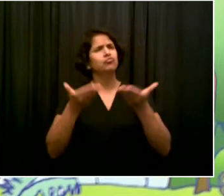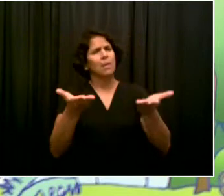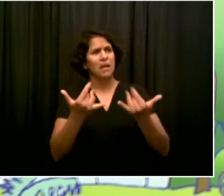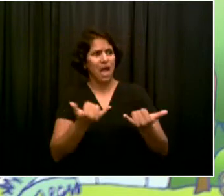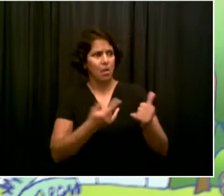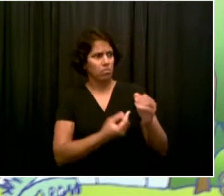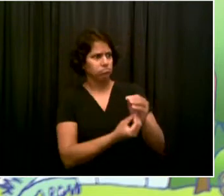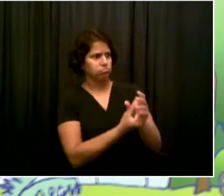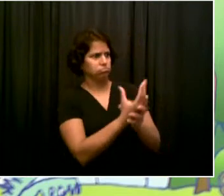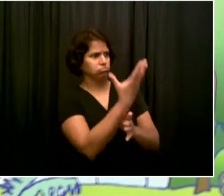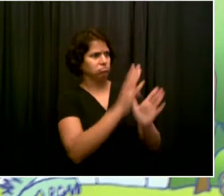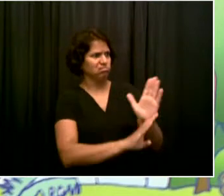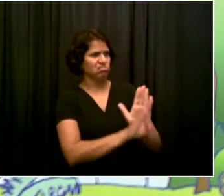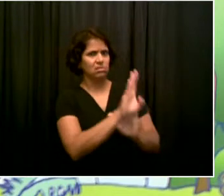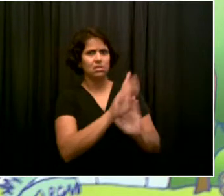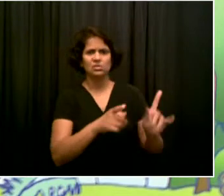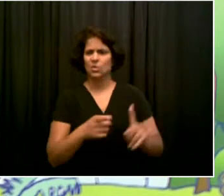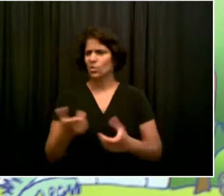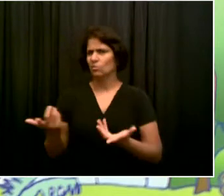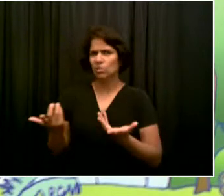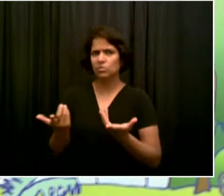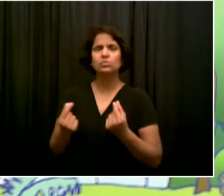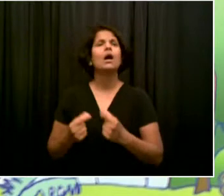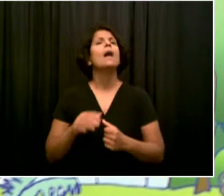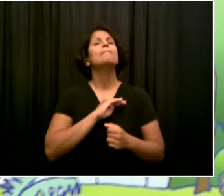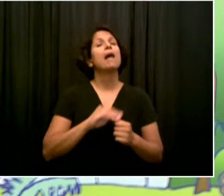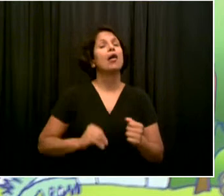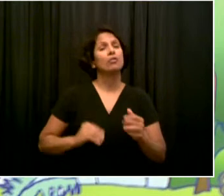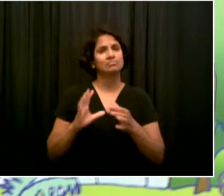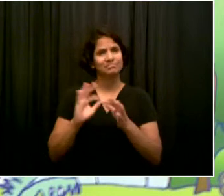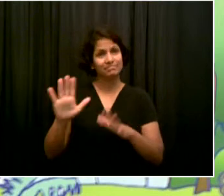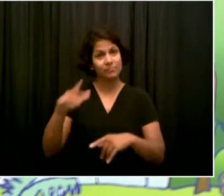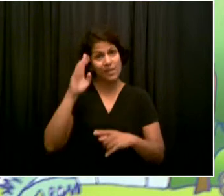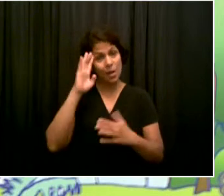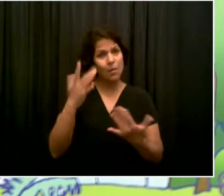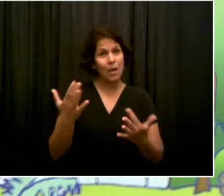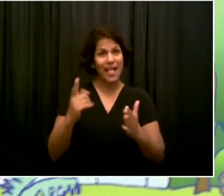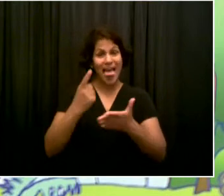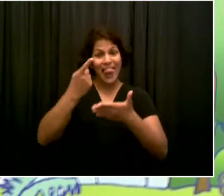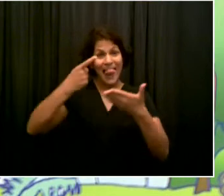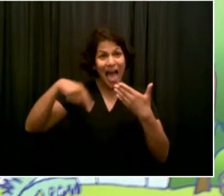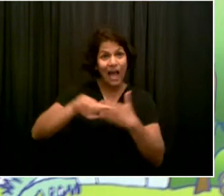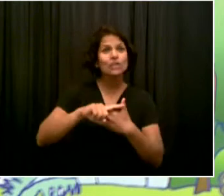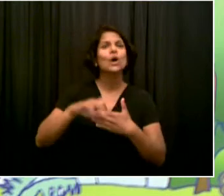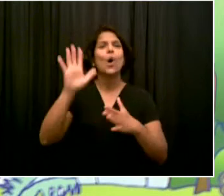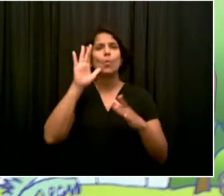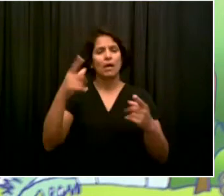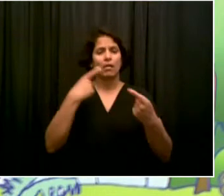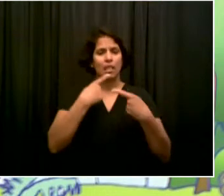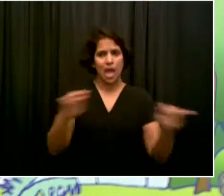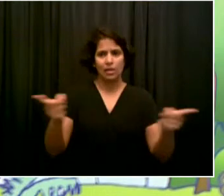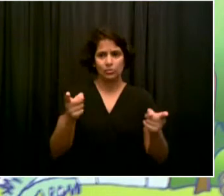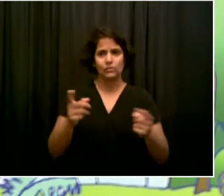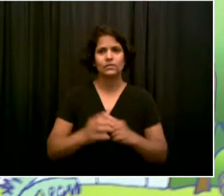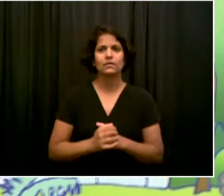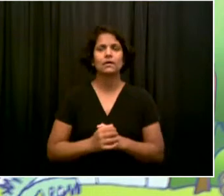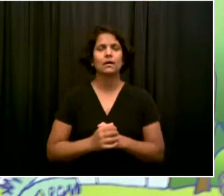INDOORS AND PUBLIC PLACES RIGHT NOW? WE WILL HAVE MORE TO SAY ON